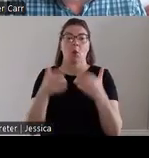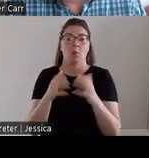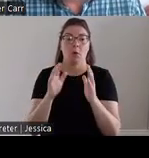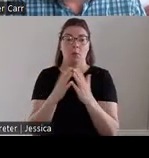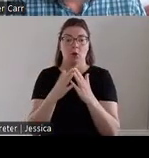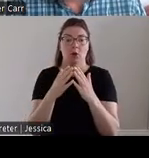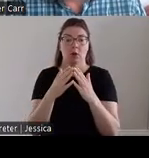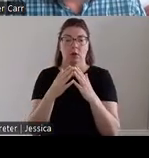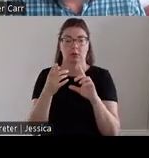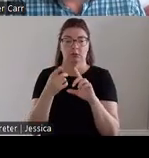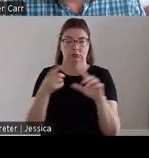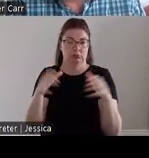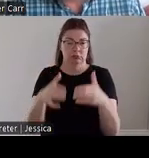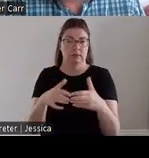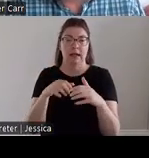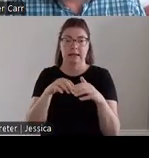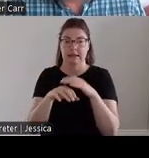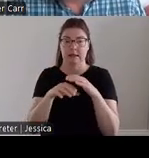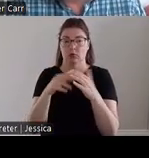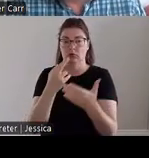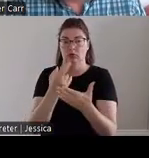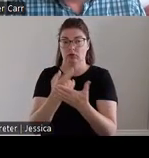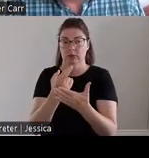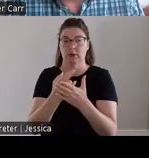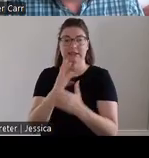that brings together accessible resources created under the terms of the Treaty,